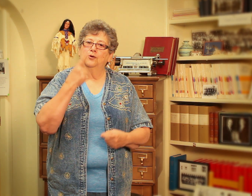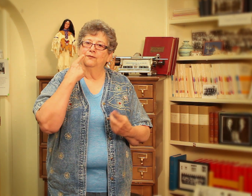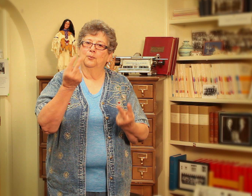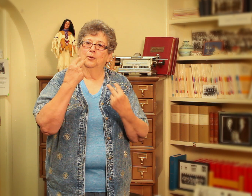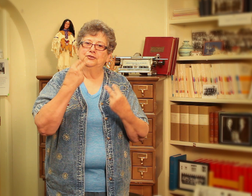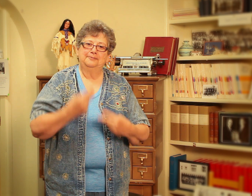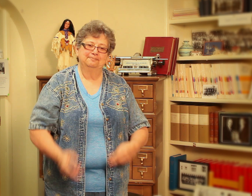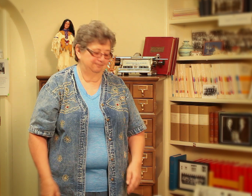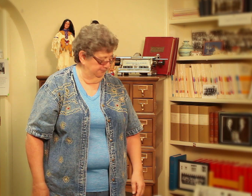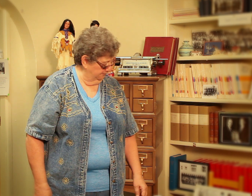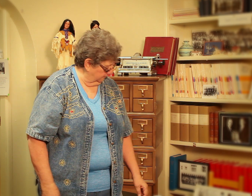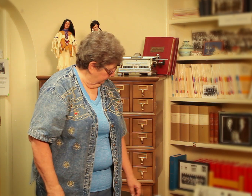Thank you so much for watching.